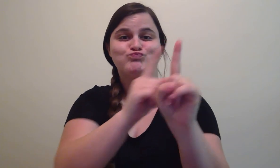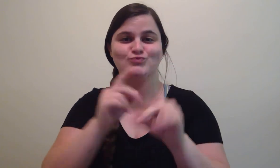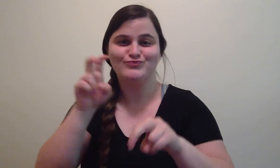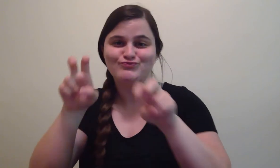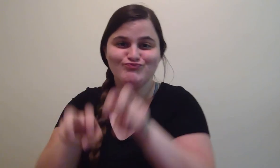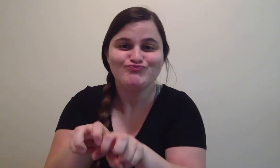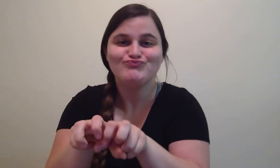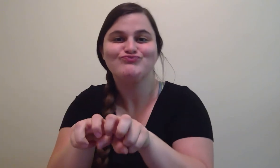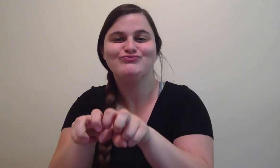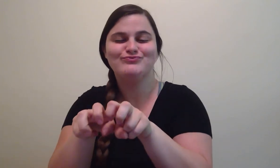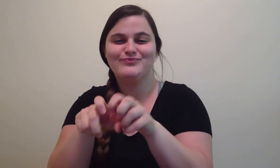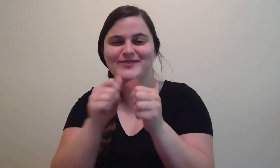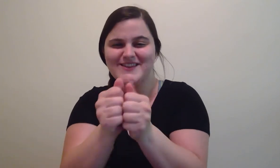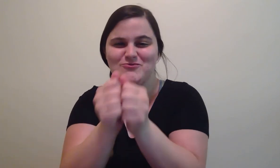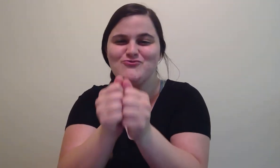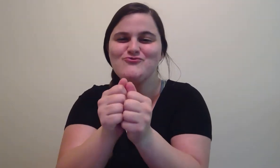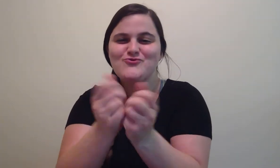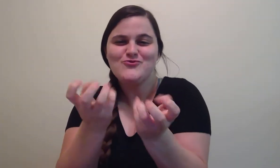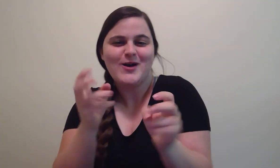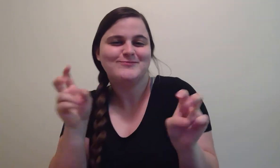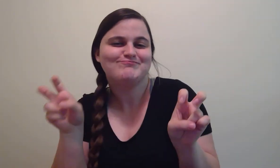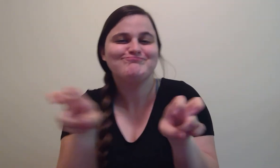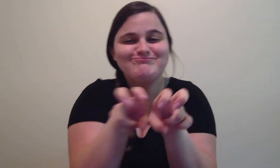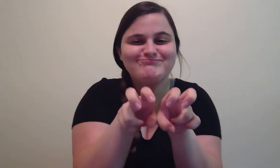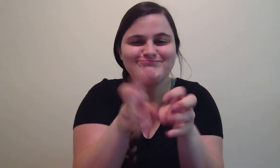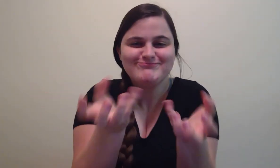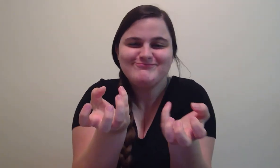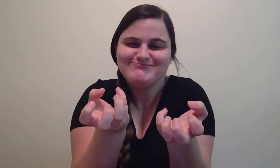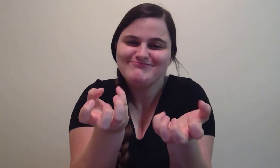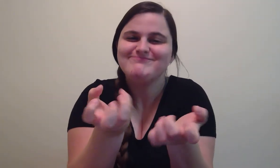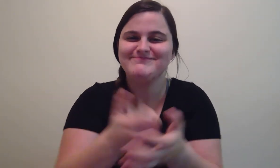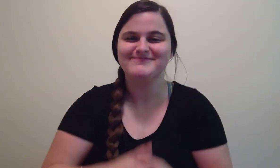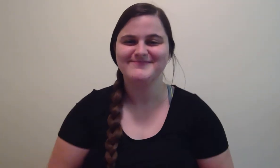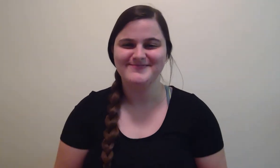from sitting by him, from just wanting to be near him.